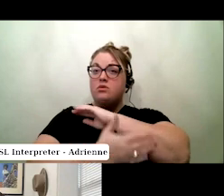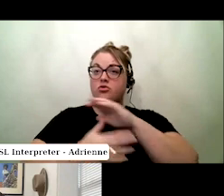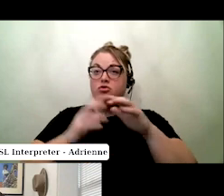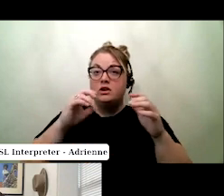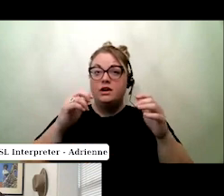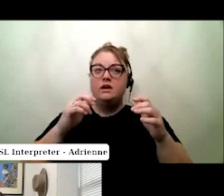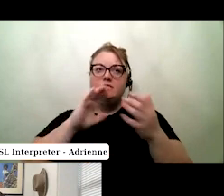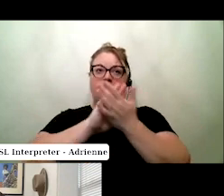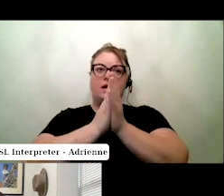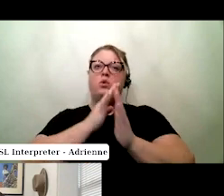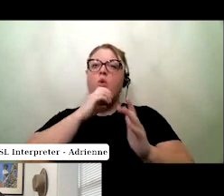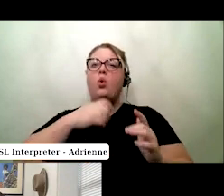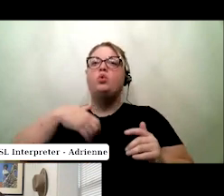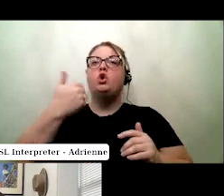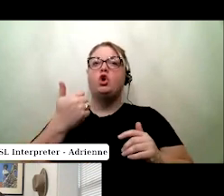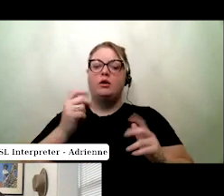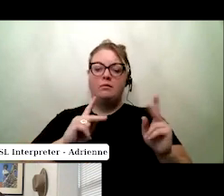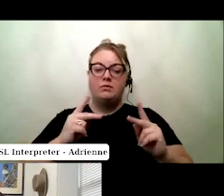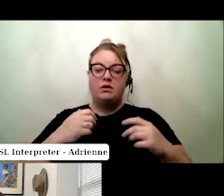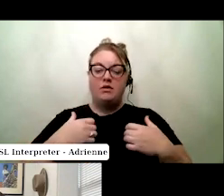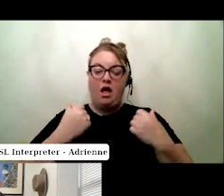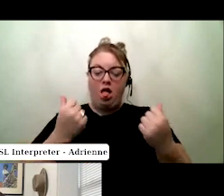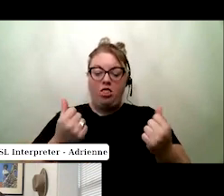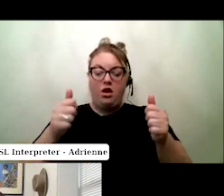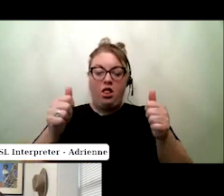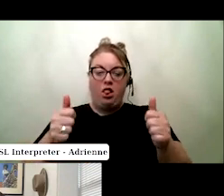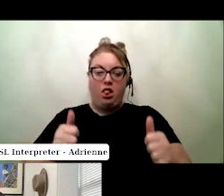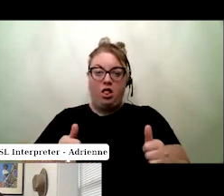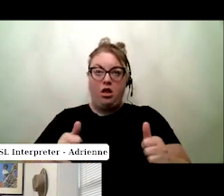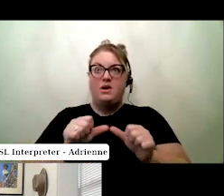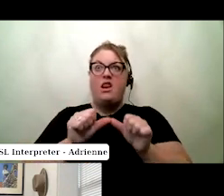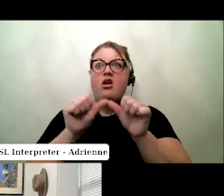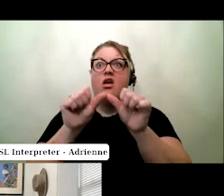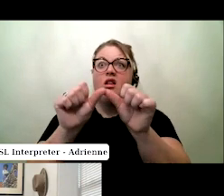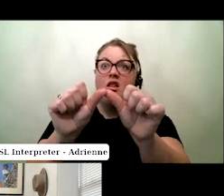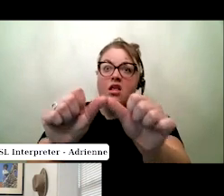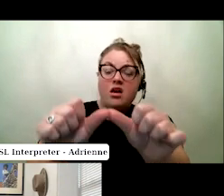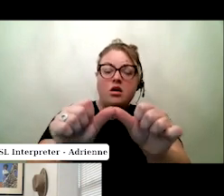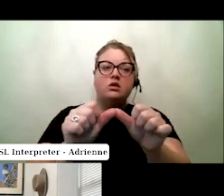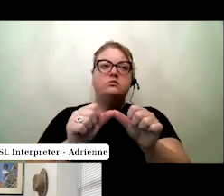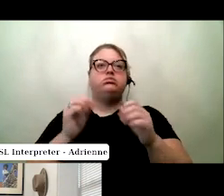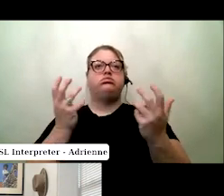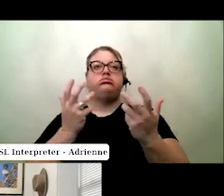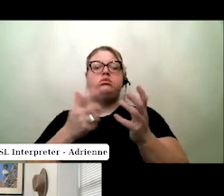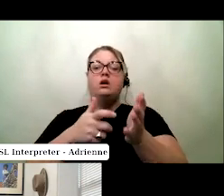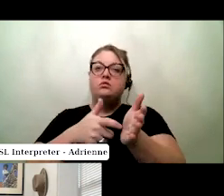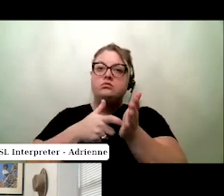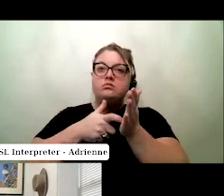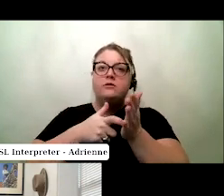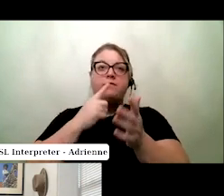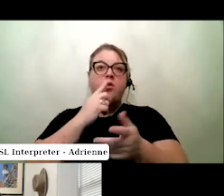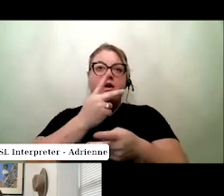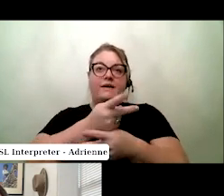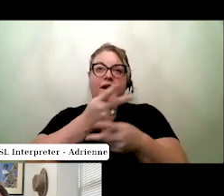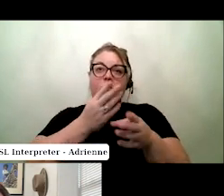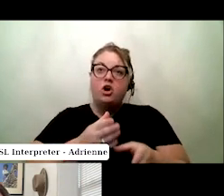The main. The demand for paid caregiving is rising rapidly, and the strain on family is trying to support their loved ones is increasing as well.